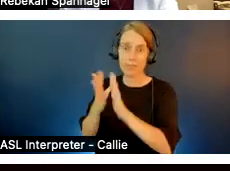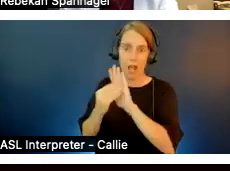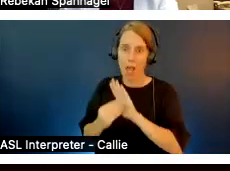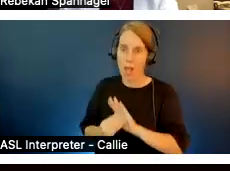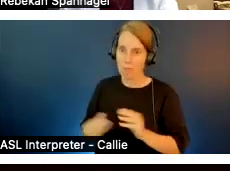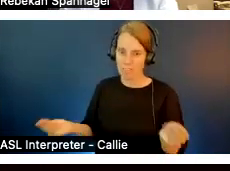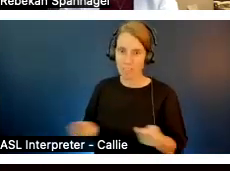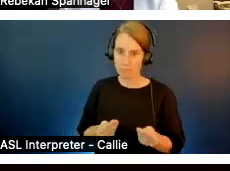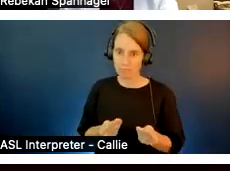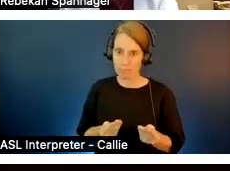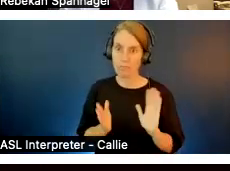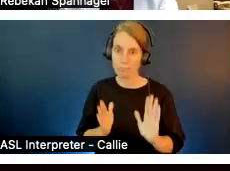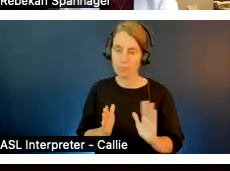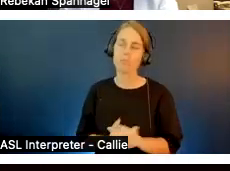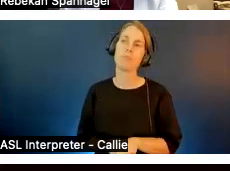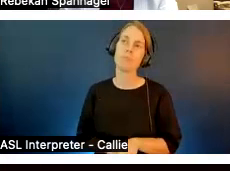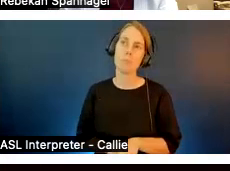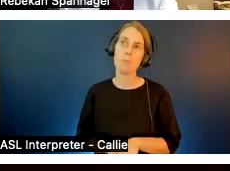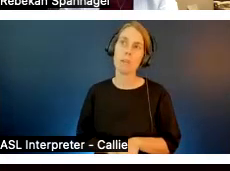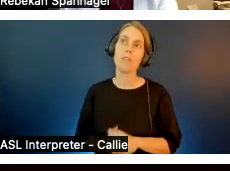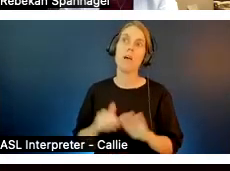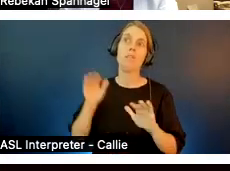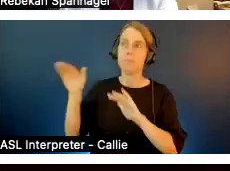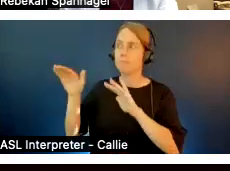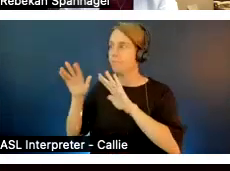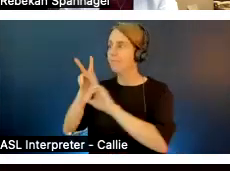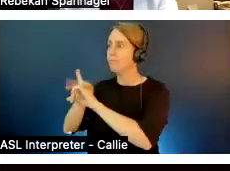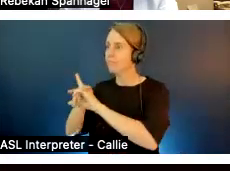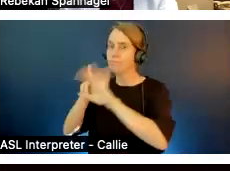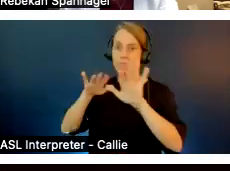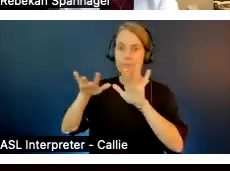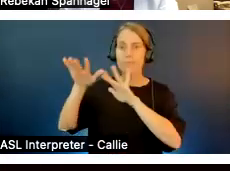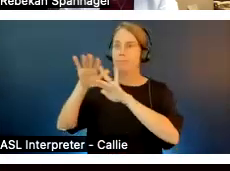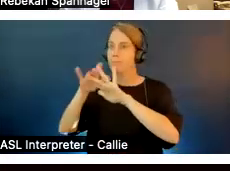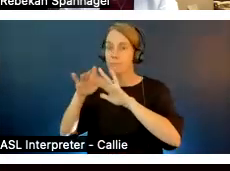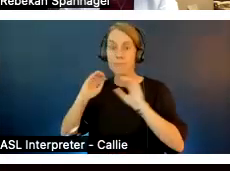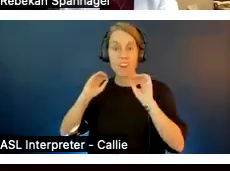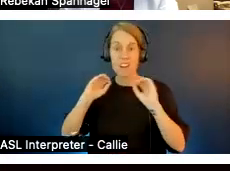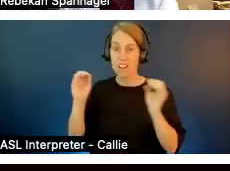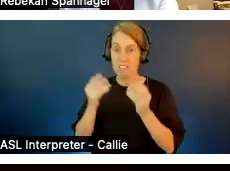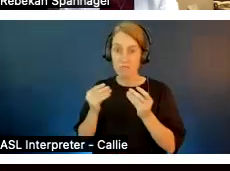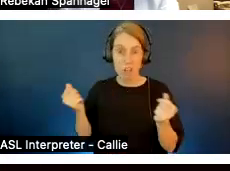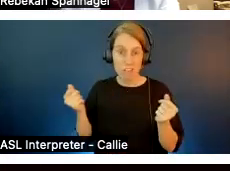the situation by an agreement beforehand what's going to happen eventually as the hearing officer